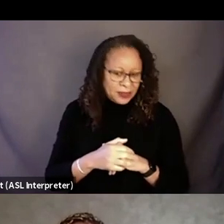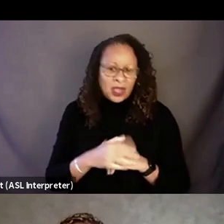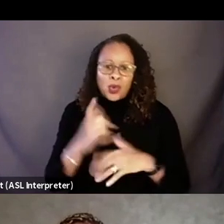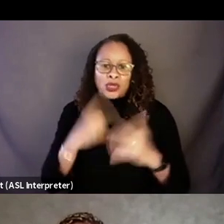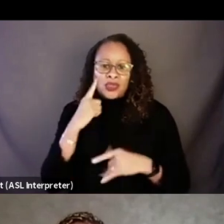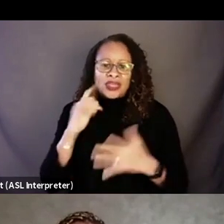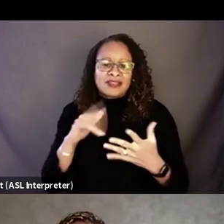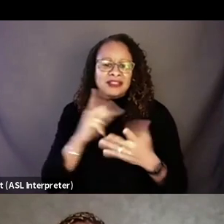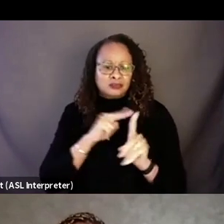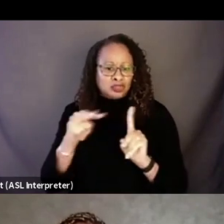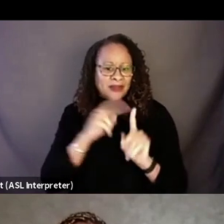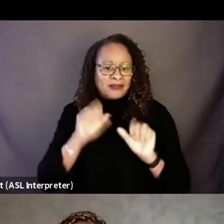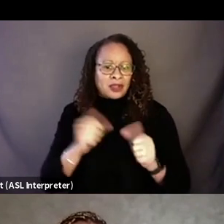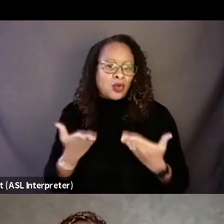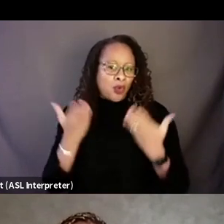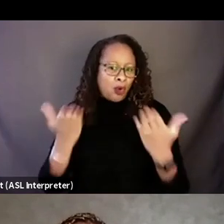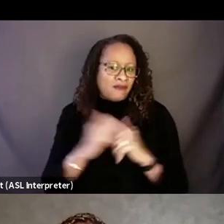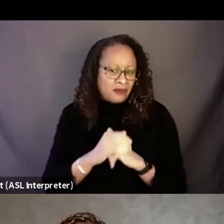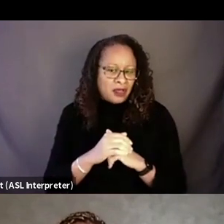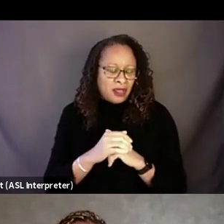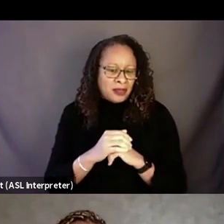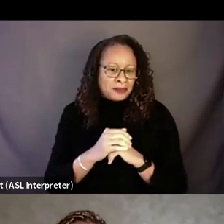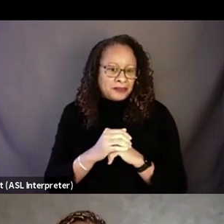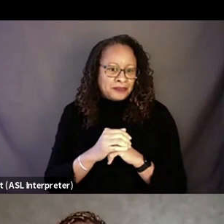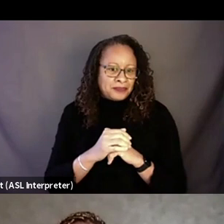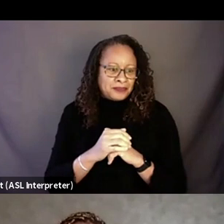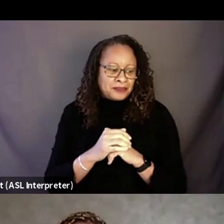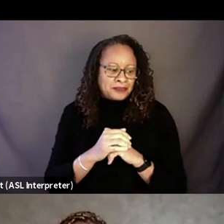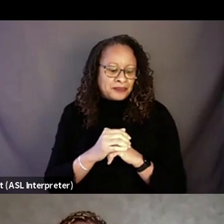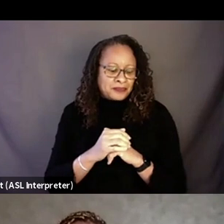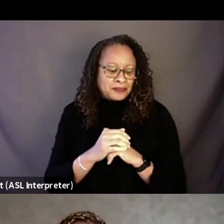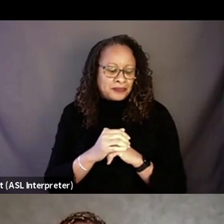the very thing that you are, you stand for Boni